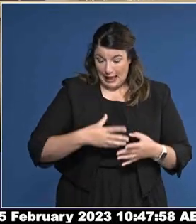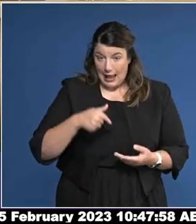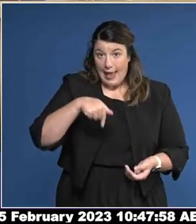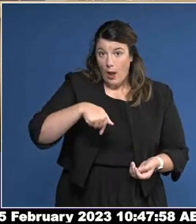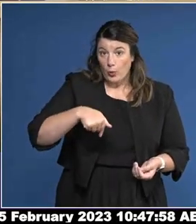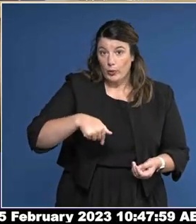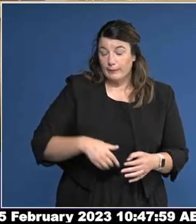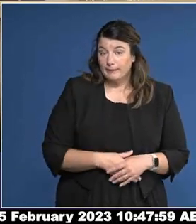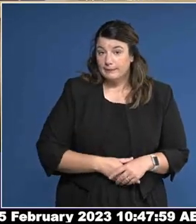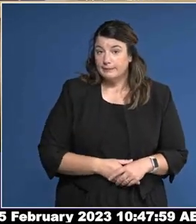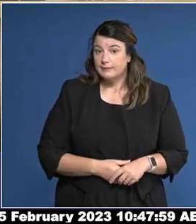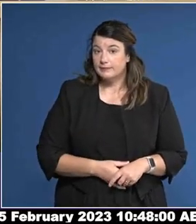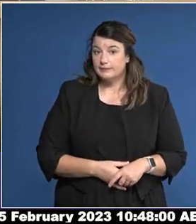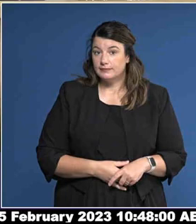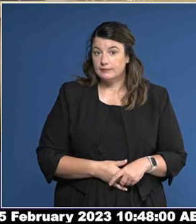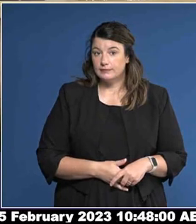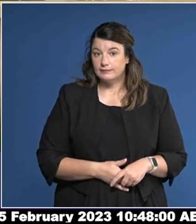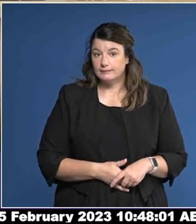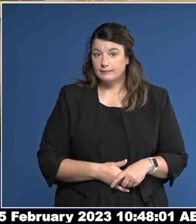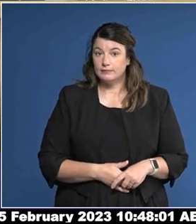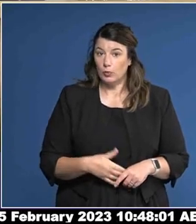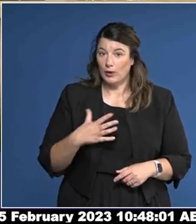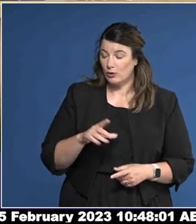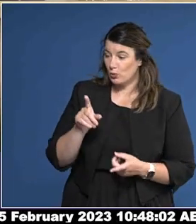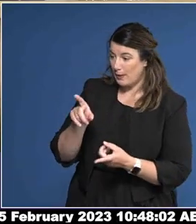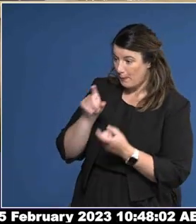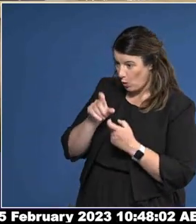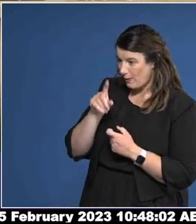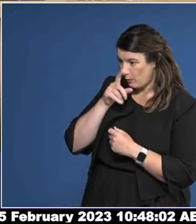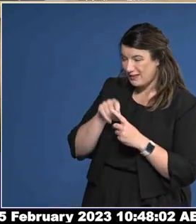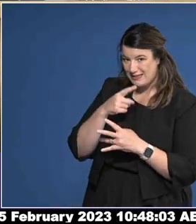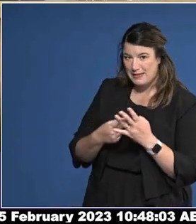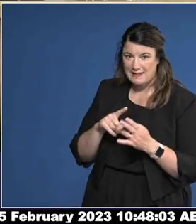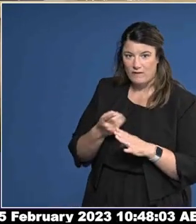now. It's simply a matter of employing people with a disability or engaging our